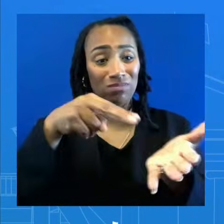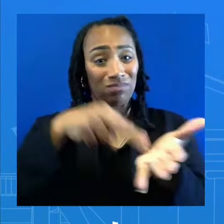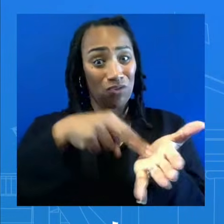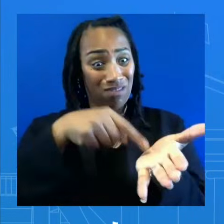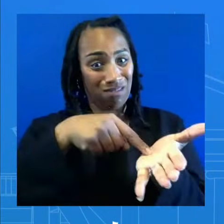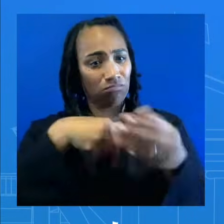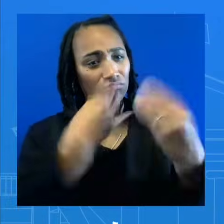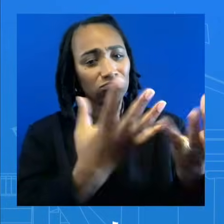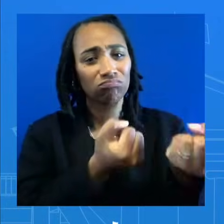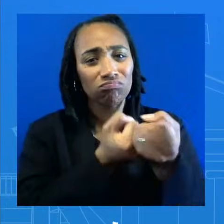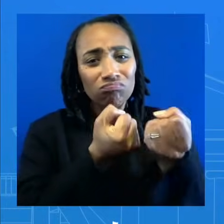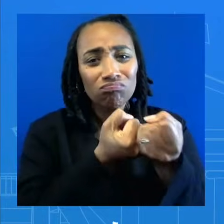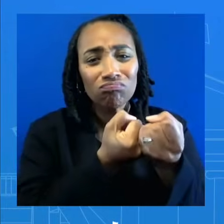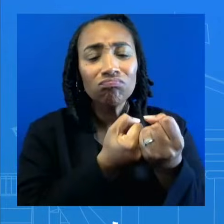And we have seen in the past where --